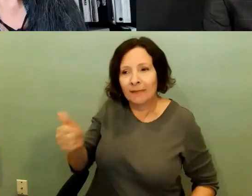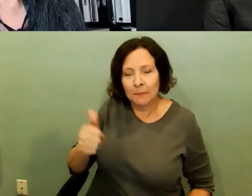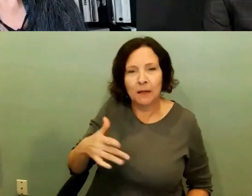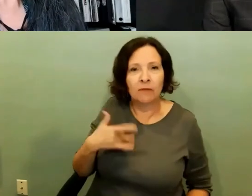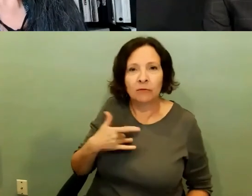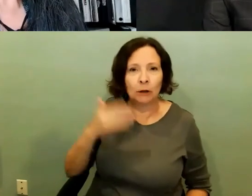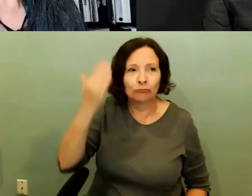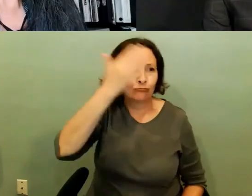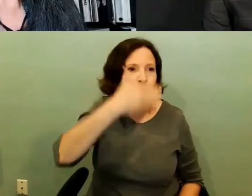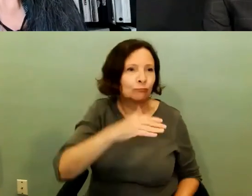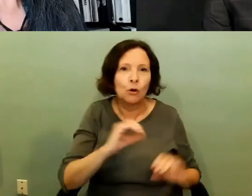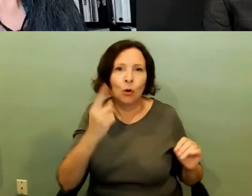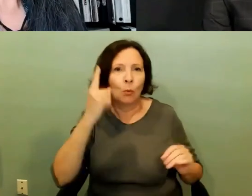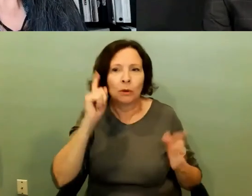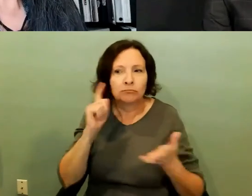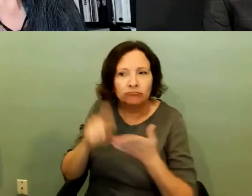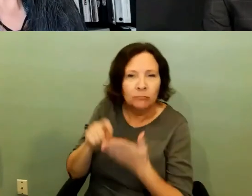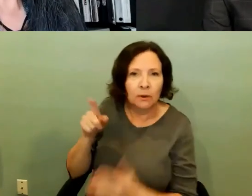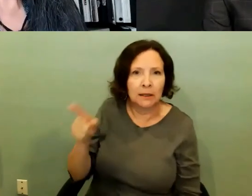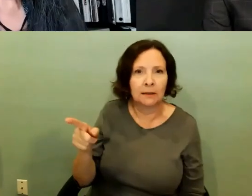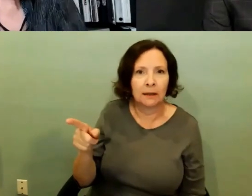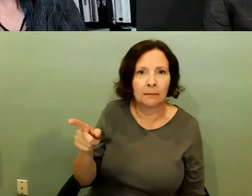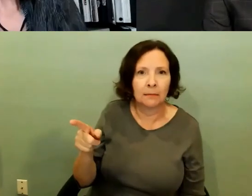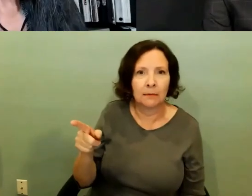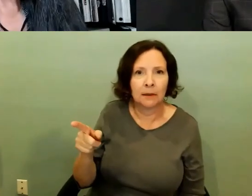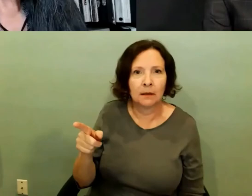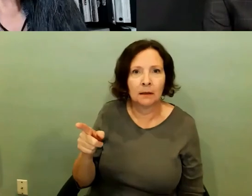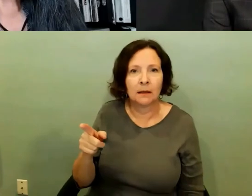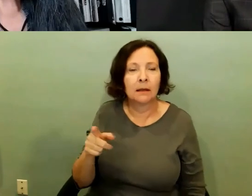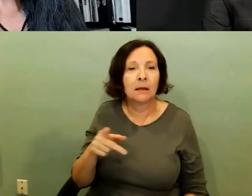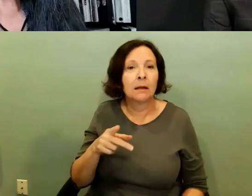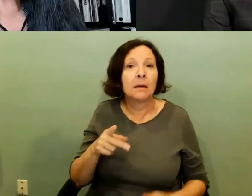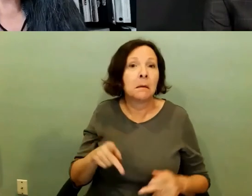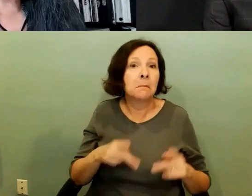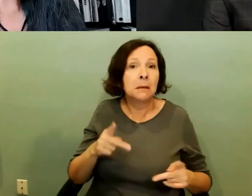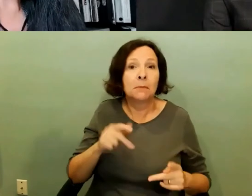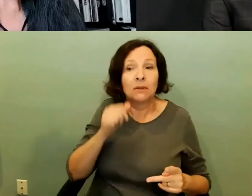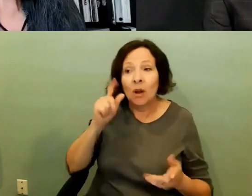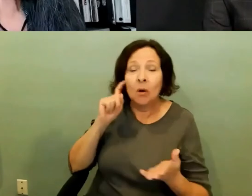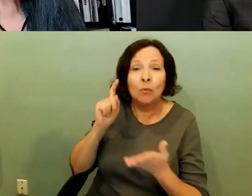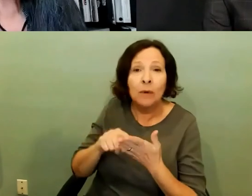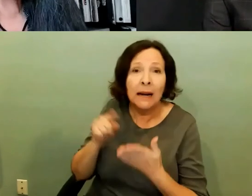how not recognizing that these things are happening without giving them